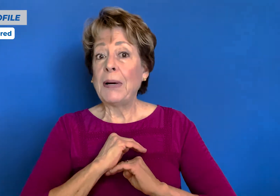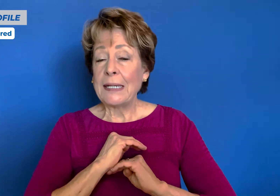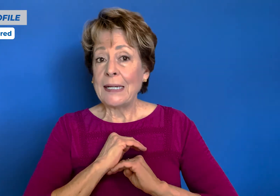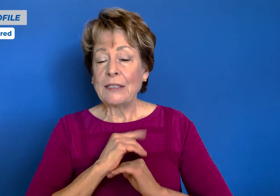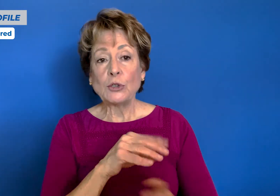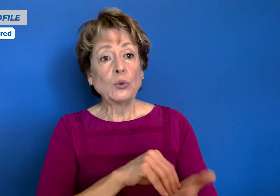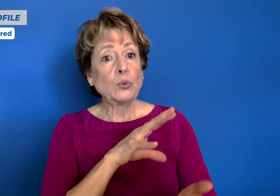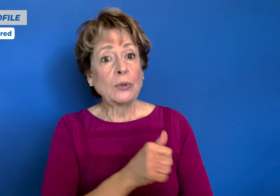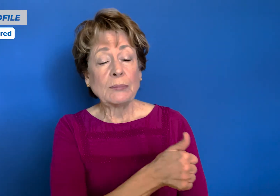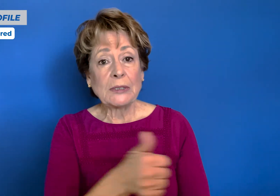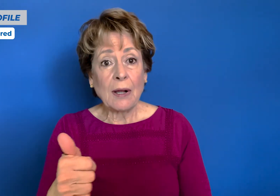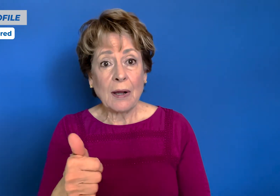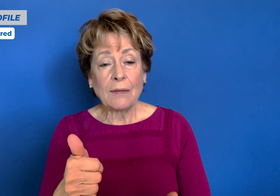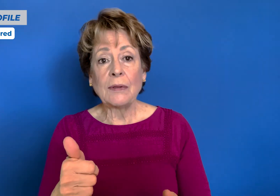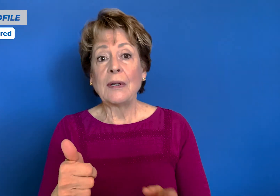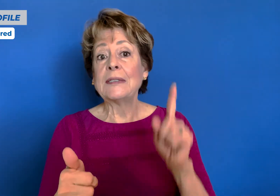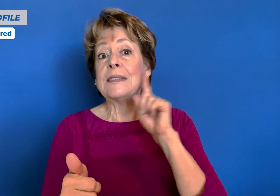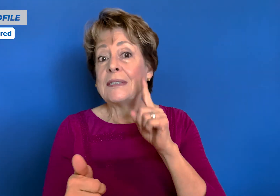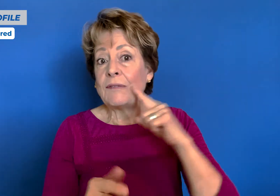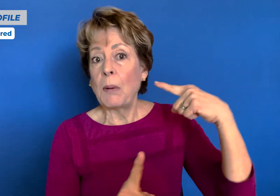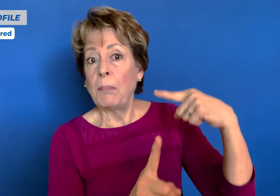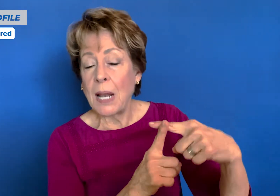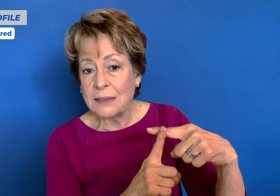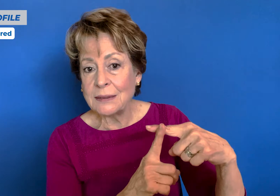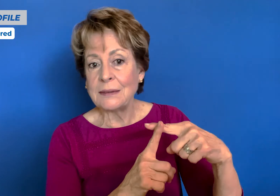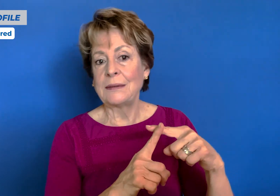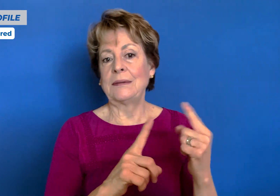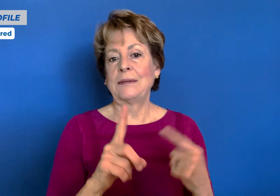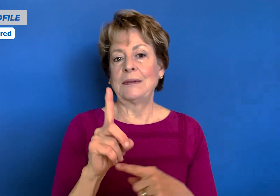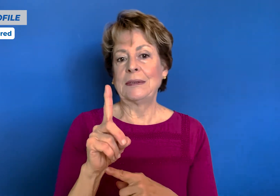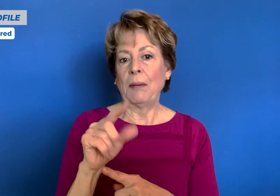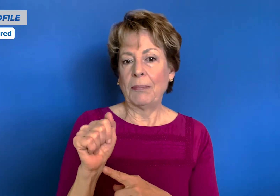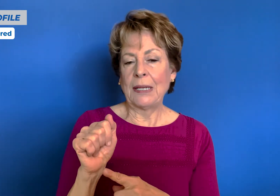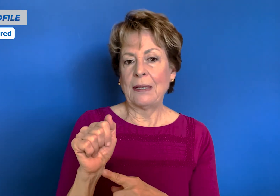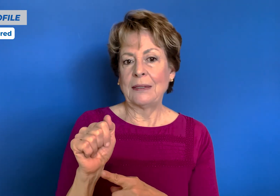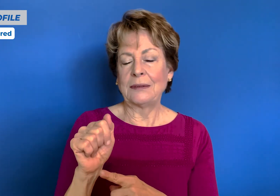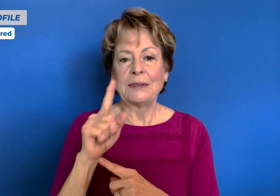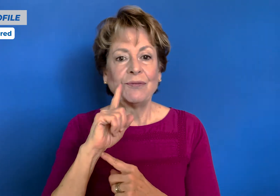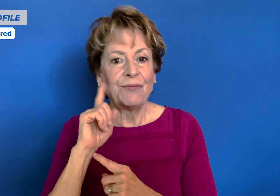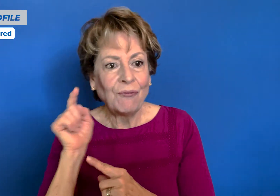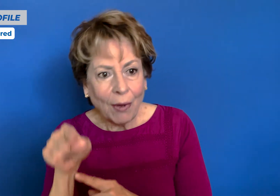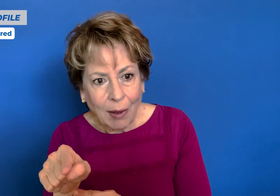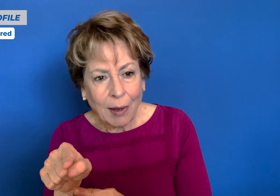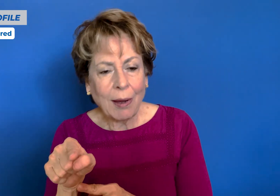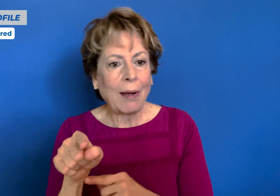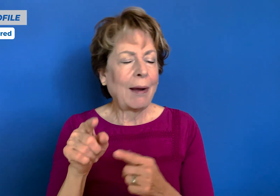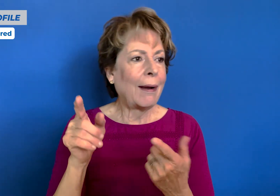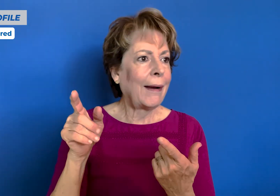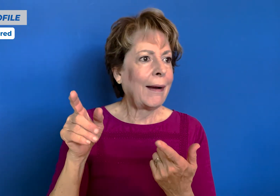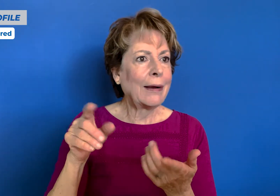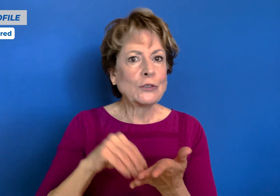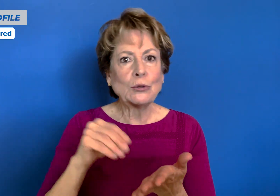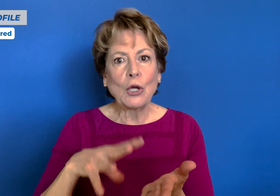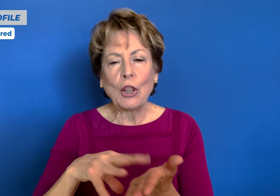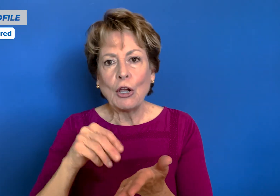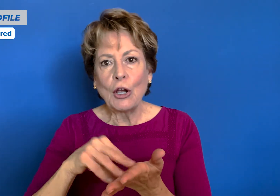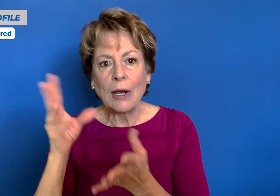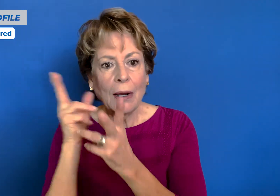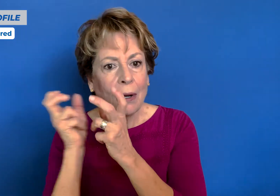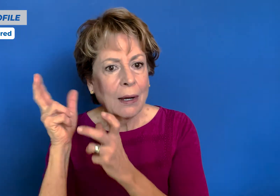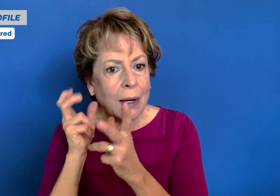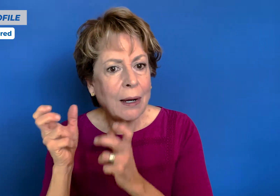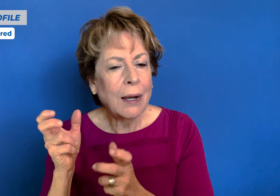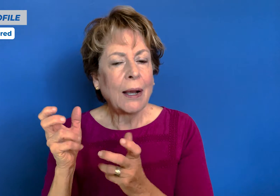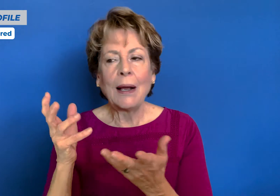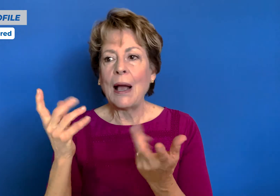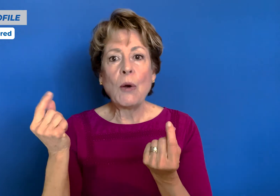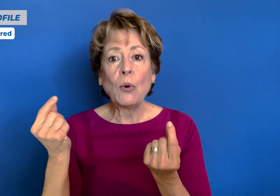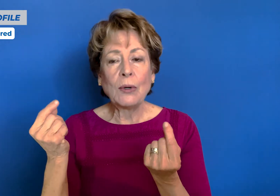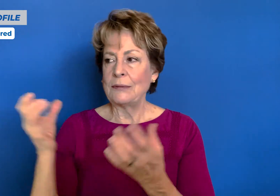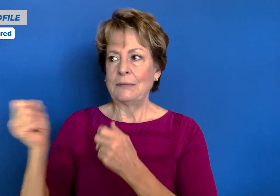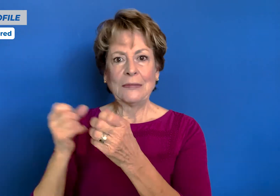Meet the needs of students who are Deaf+, DeafDisabled, and auditory learners